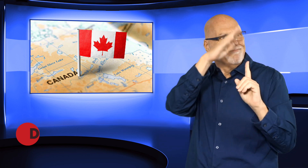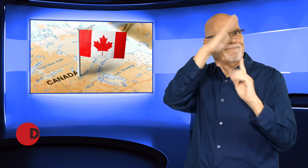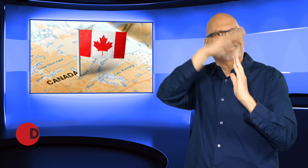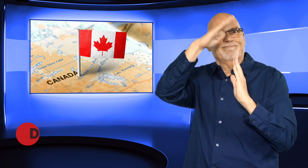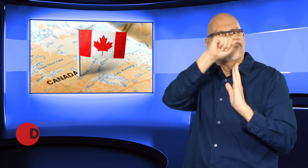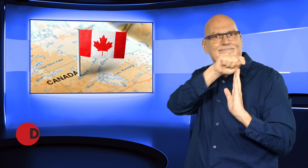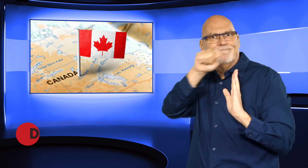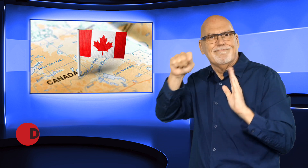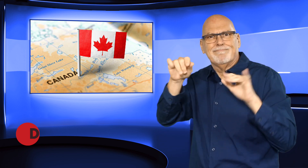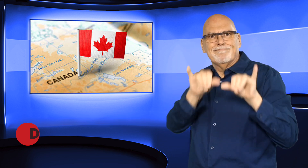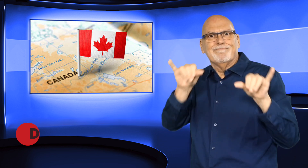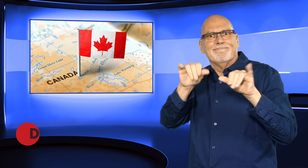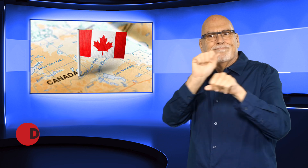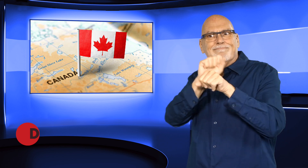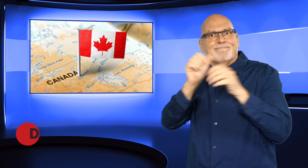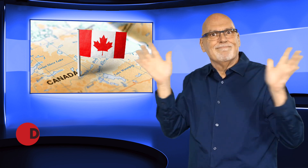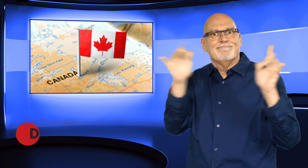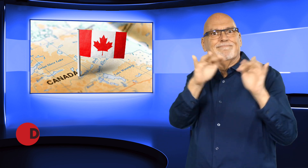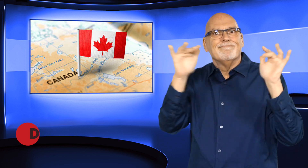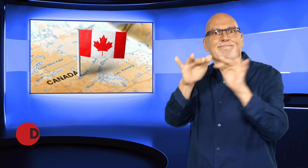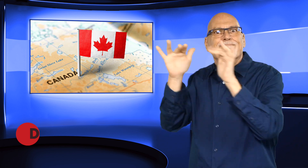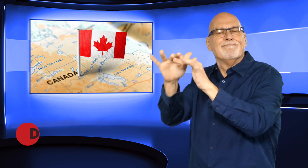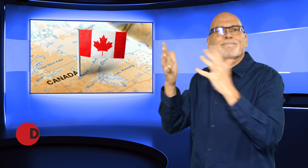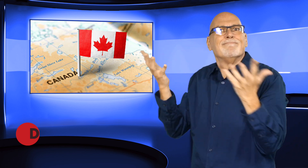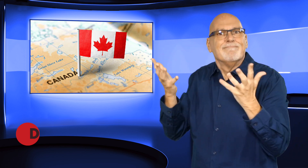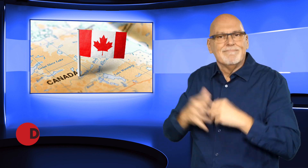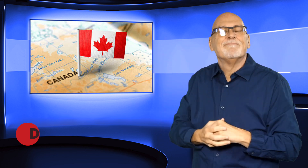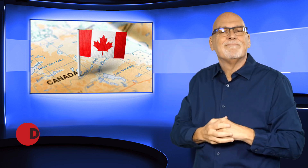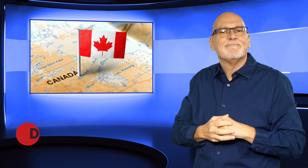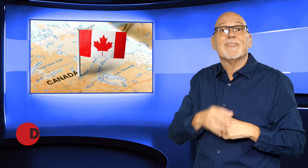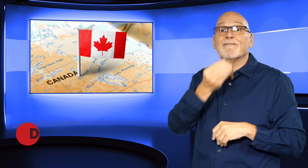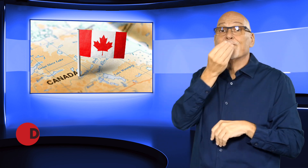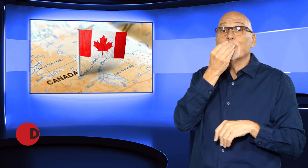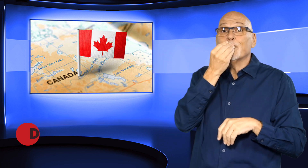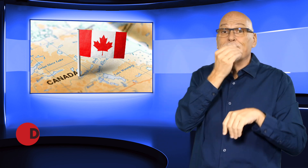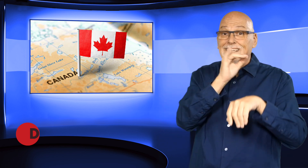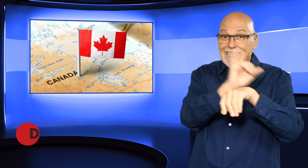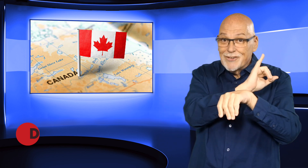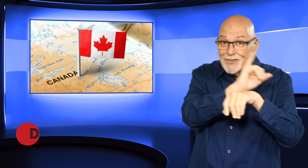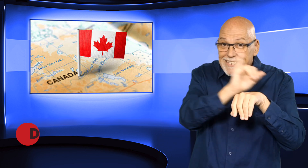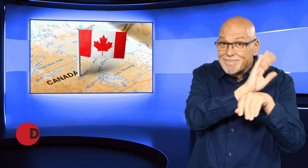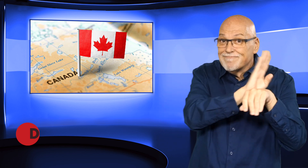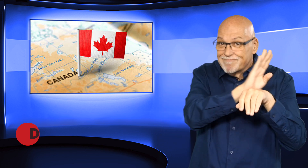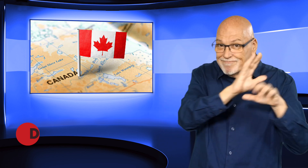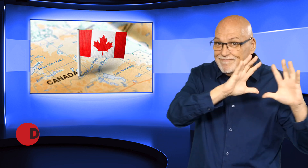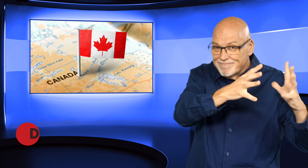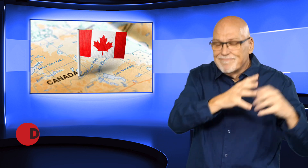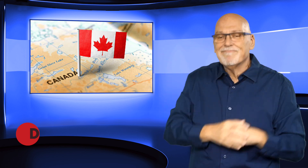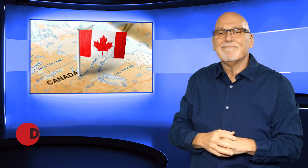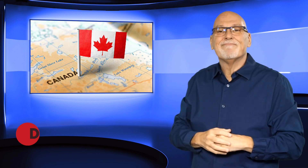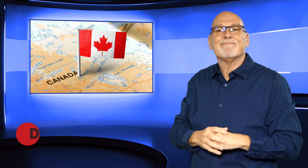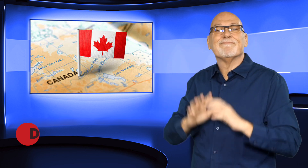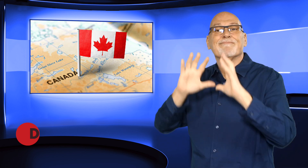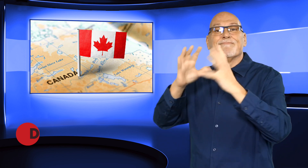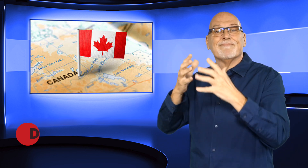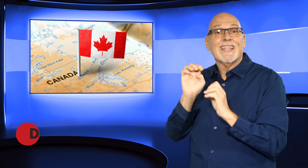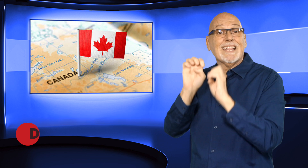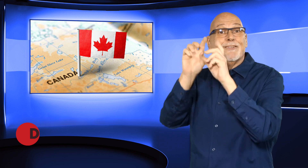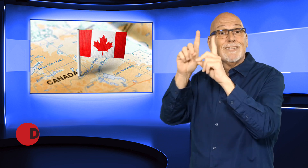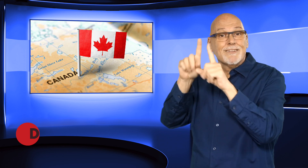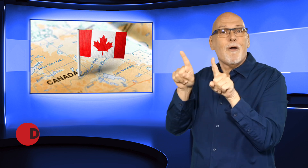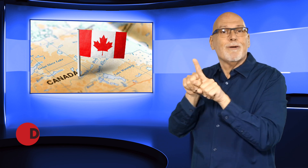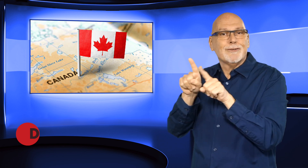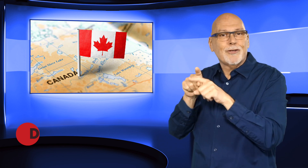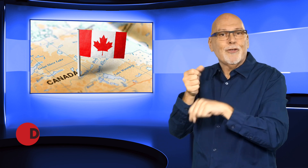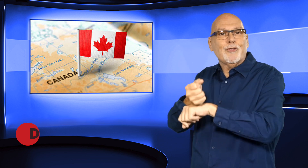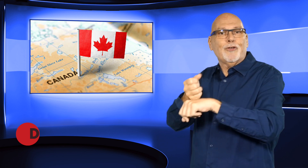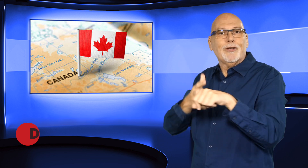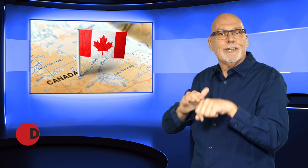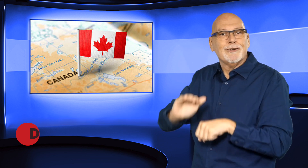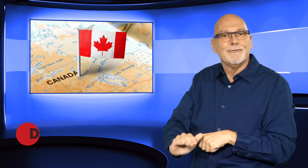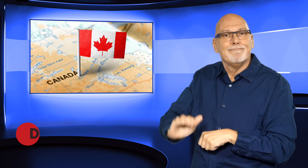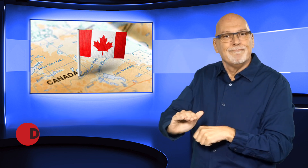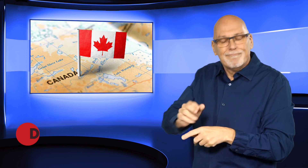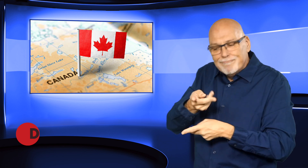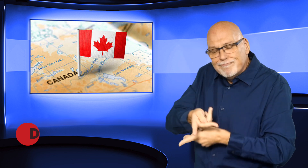The top occupations are in the food industry, education and early